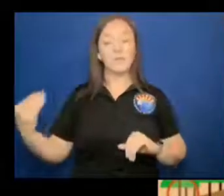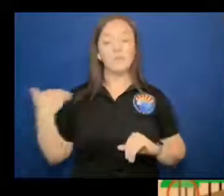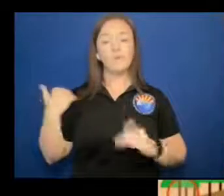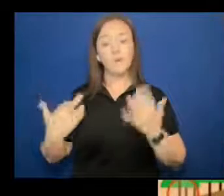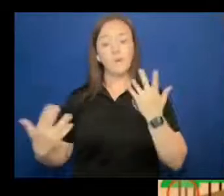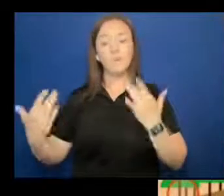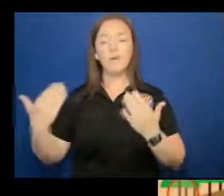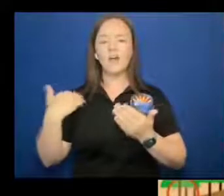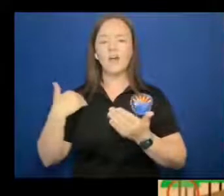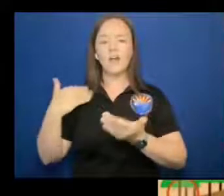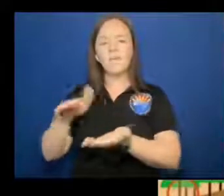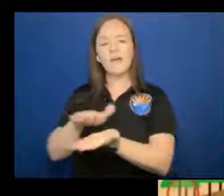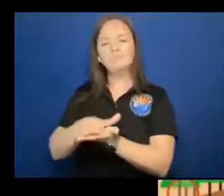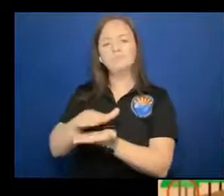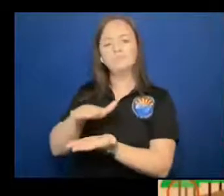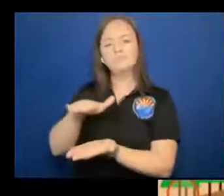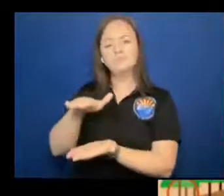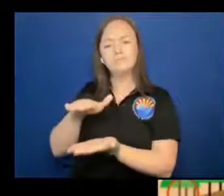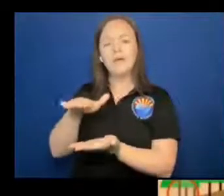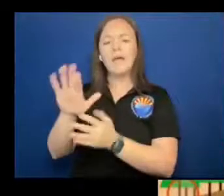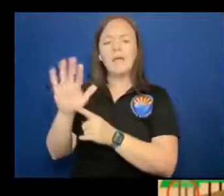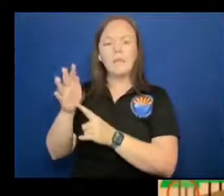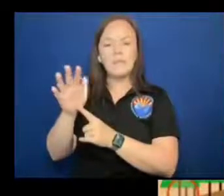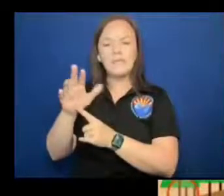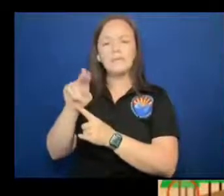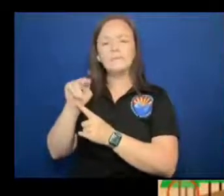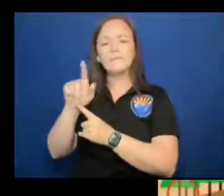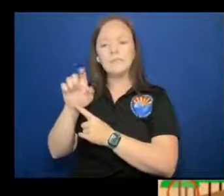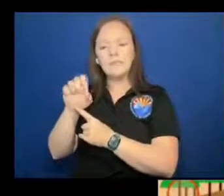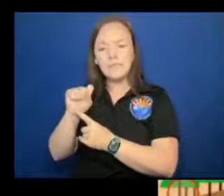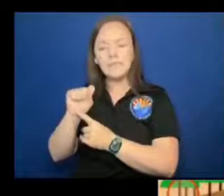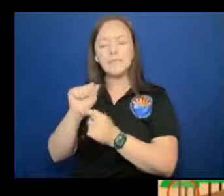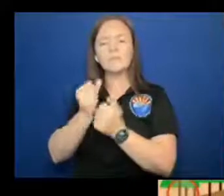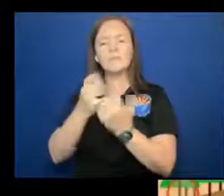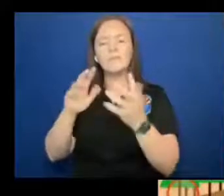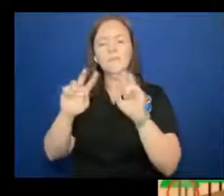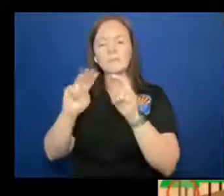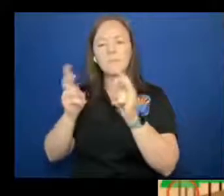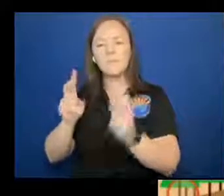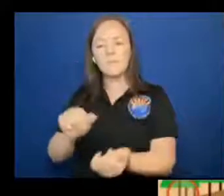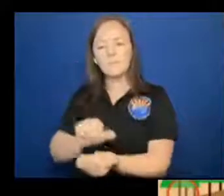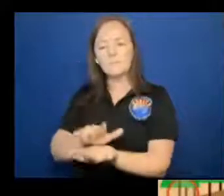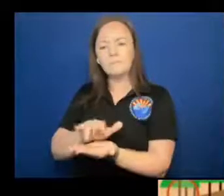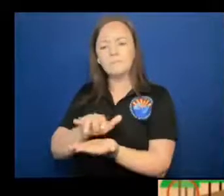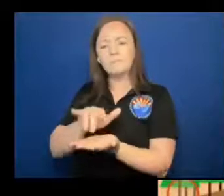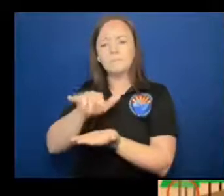SIDE OF THE FIRE, GENERALLY, A QUARTER OF A HALF AN INCH ON THAT PART OF THE FIRE AND THERE IS SIGNIFICANT